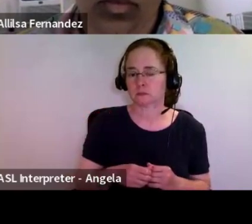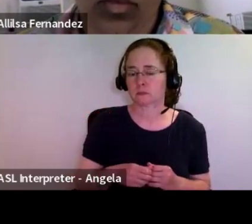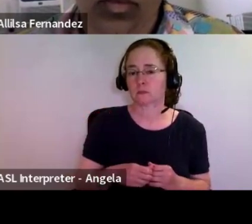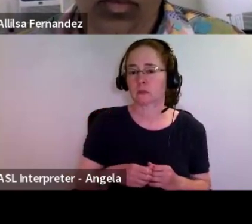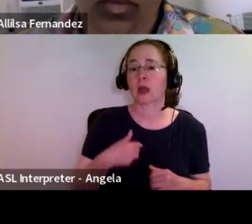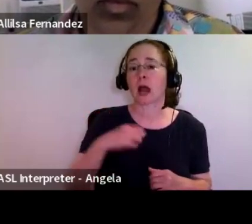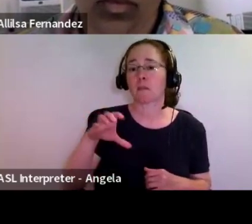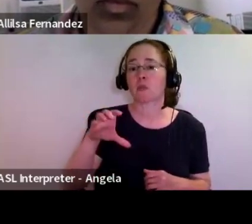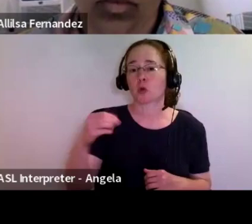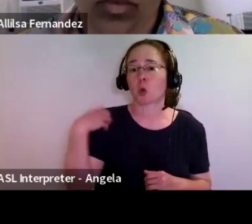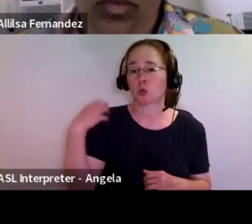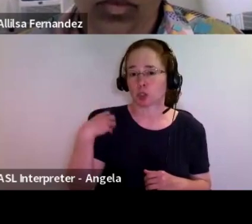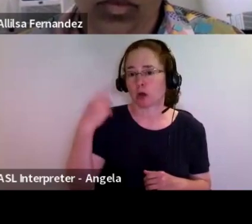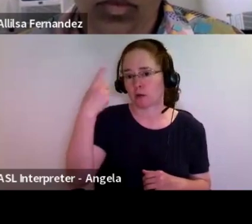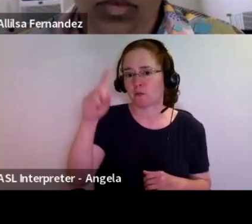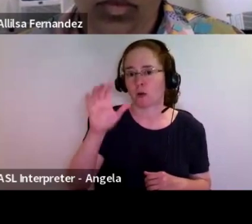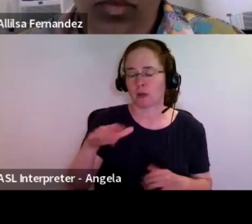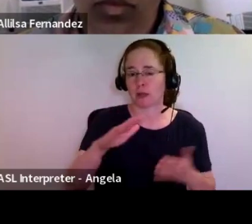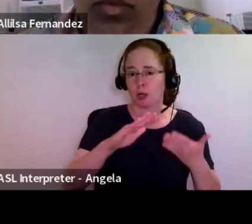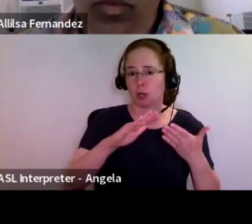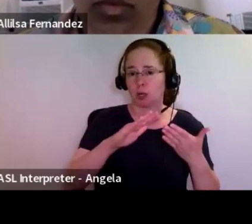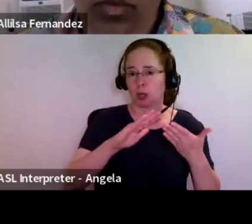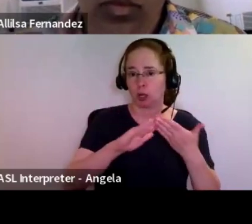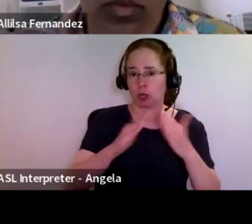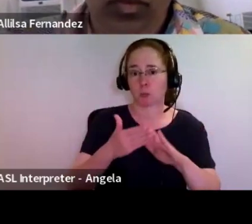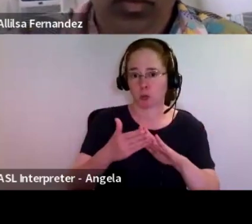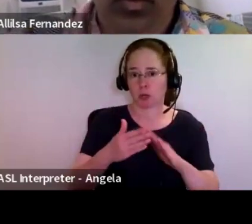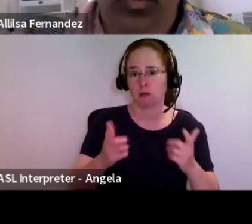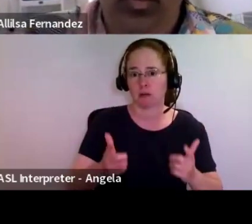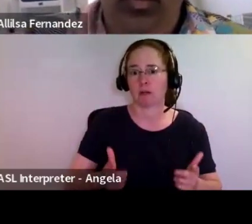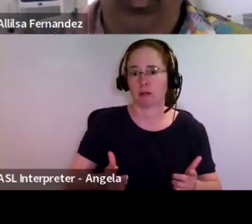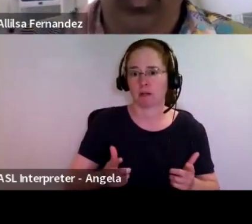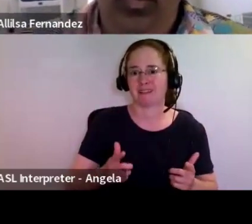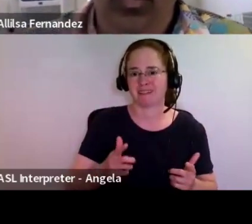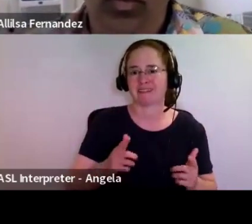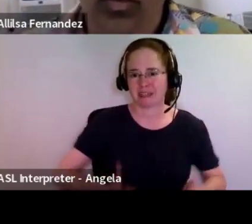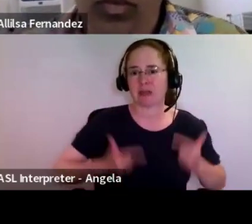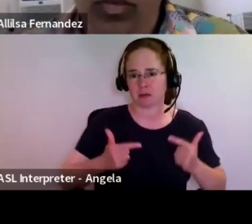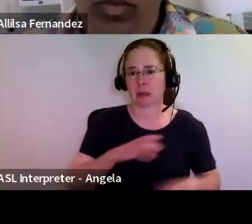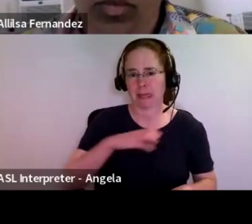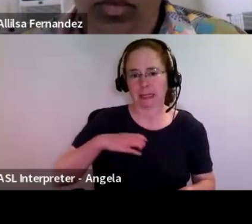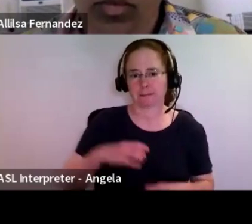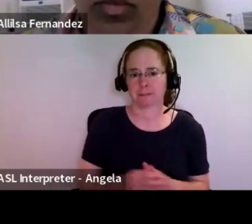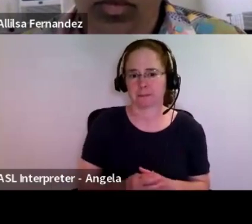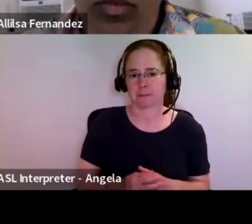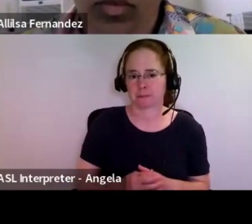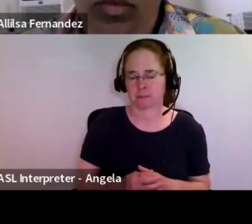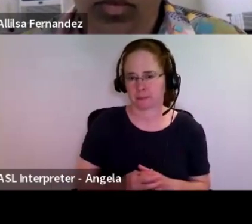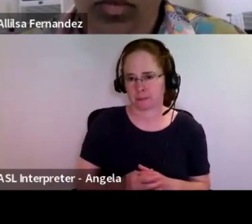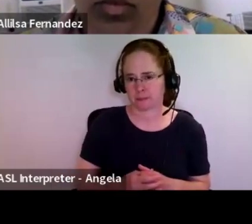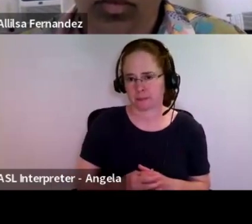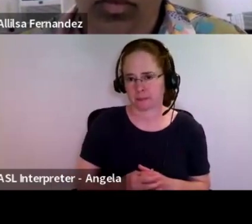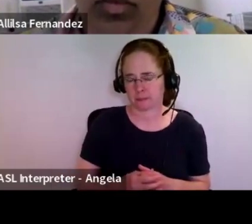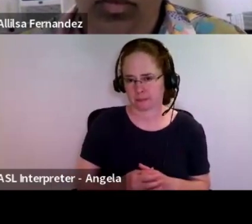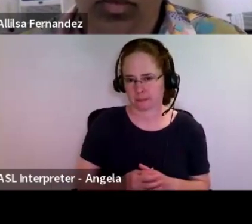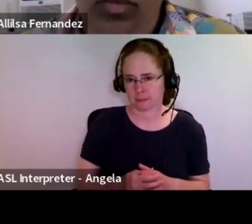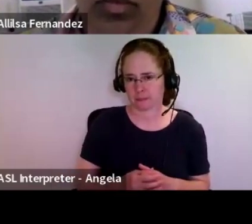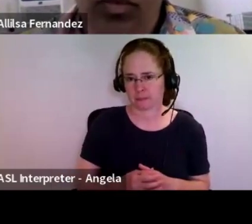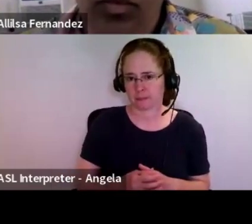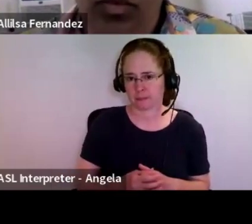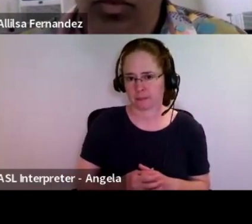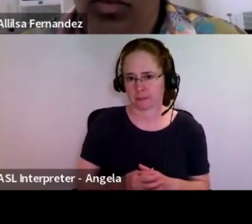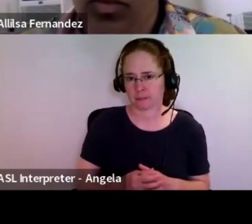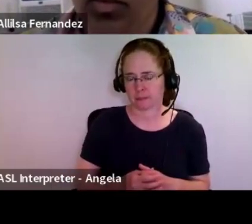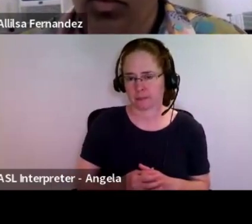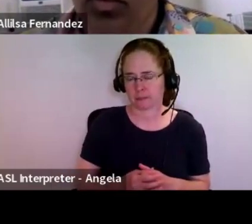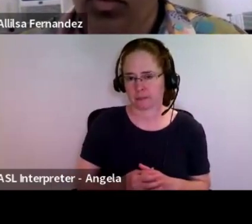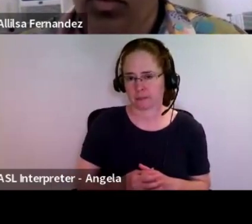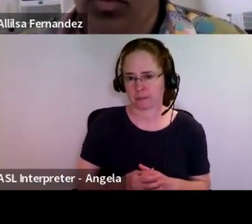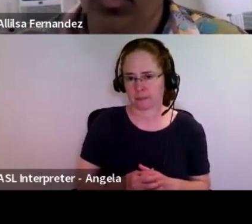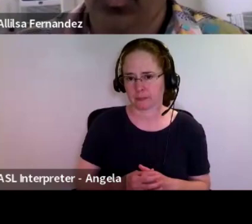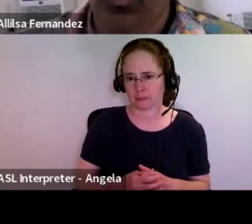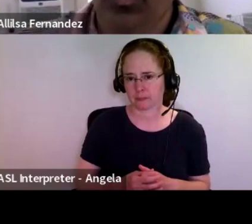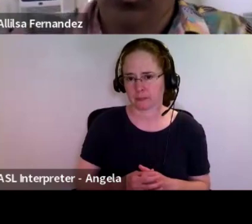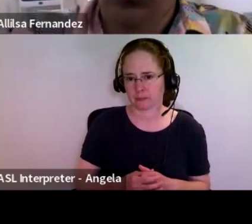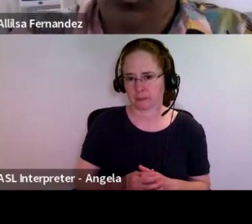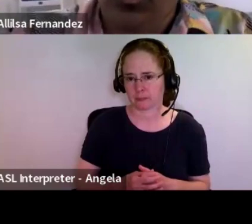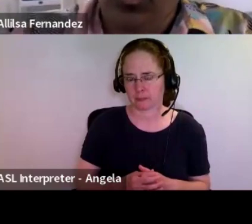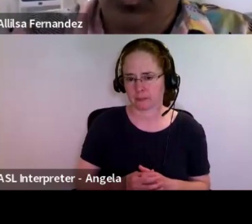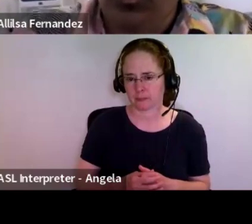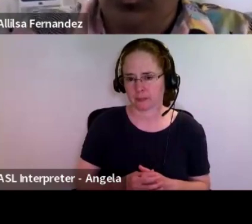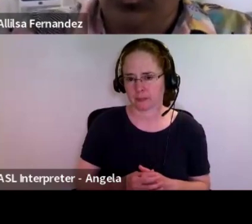Living, living. Oh. We are? We are working. We are working on,